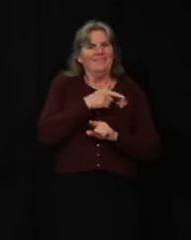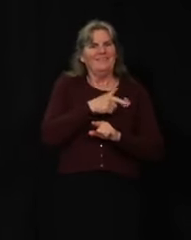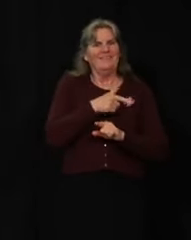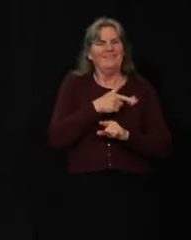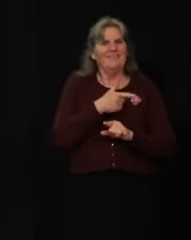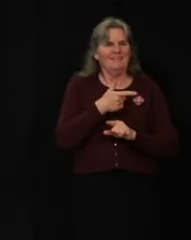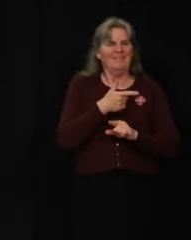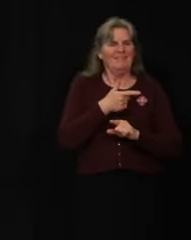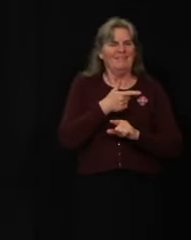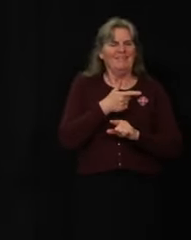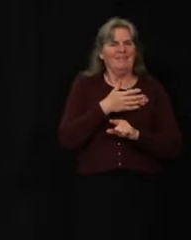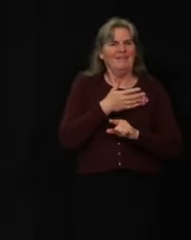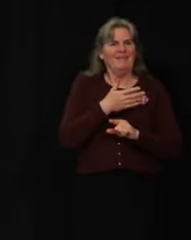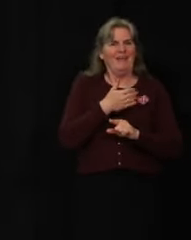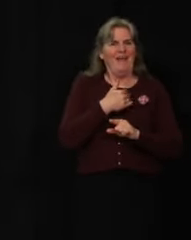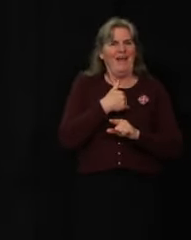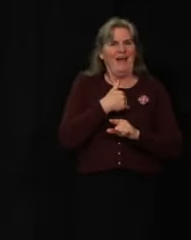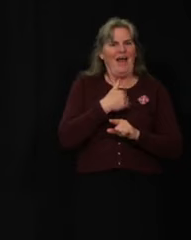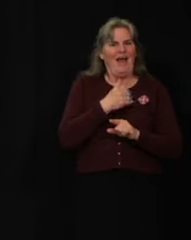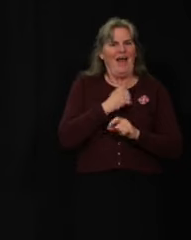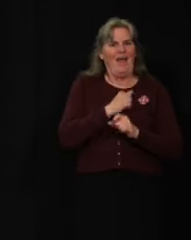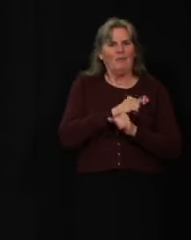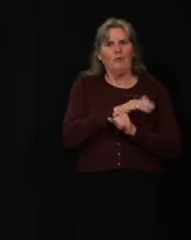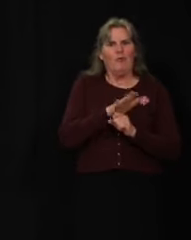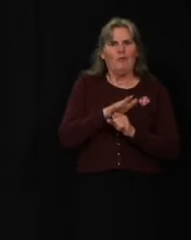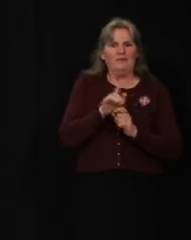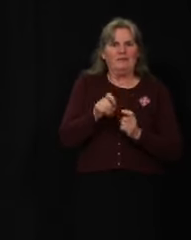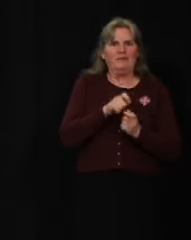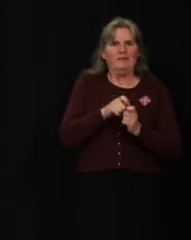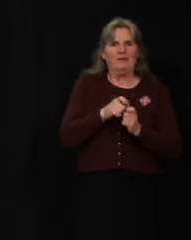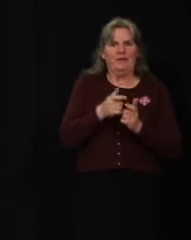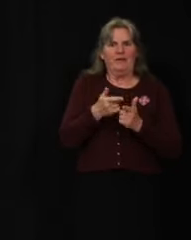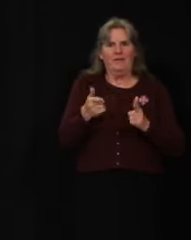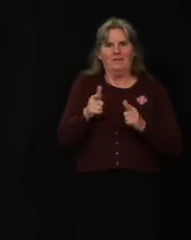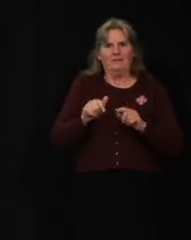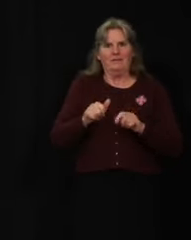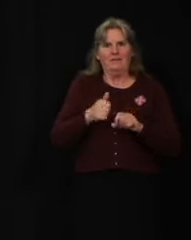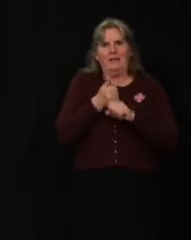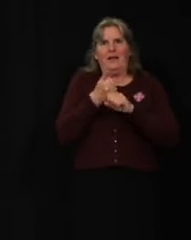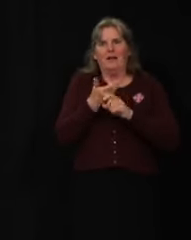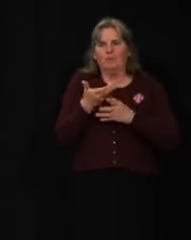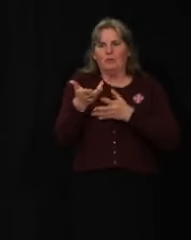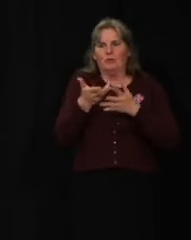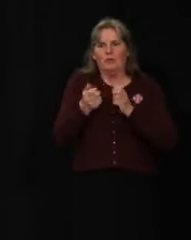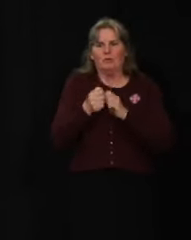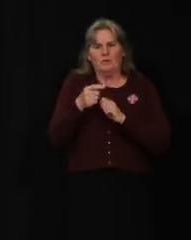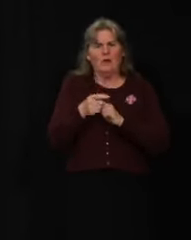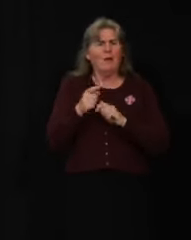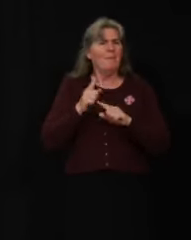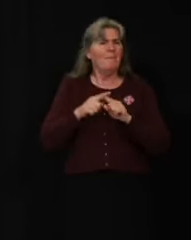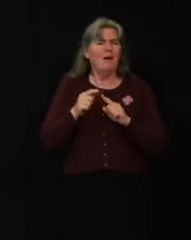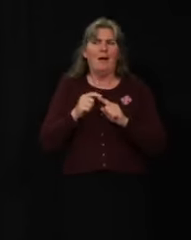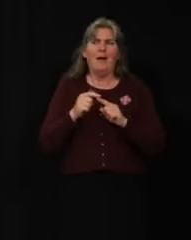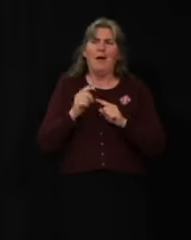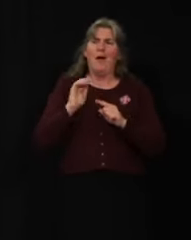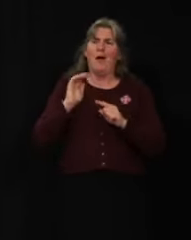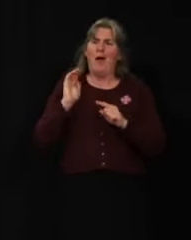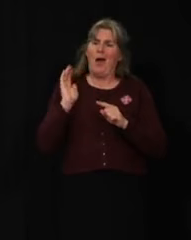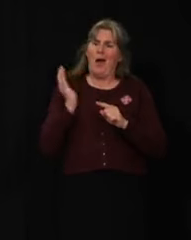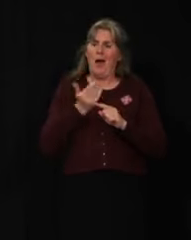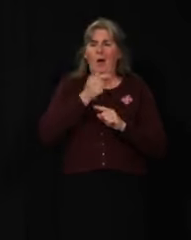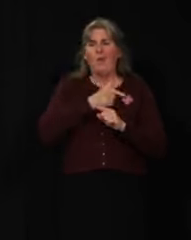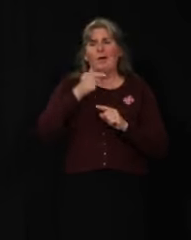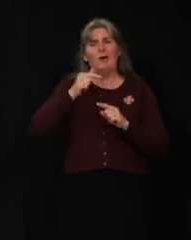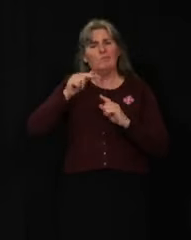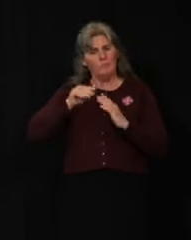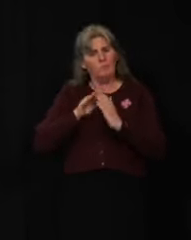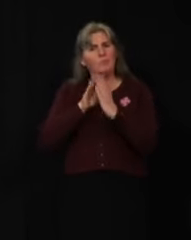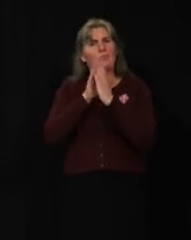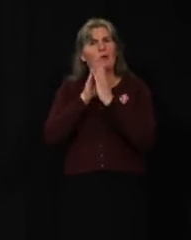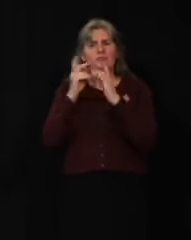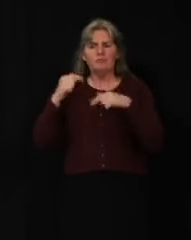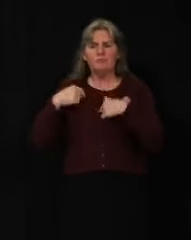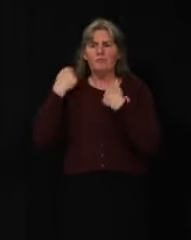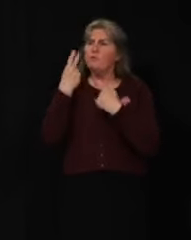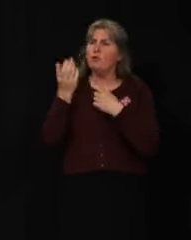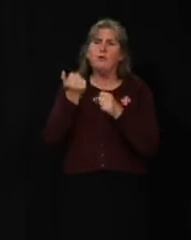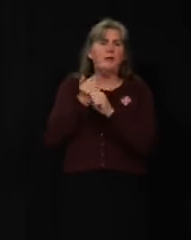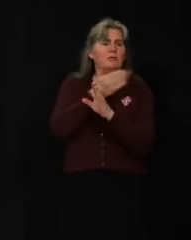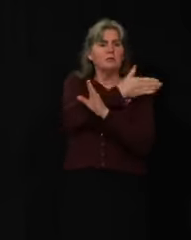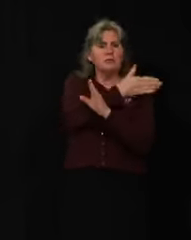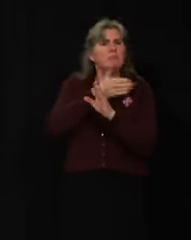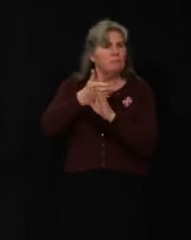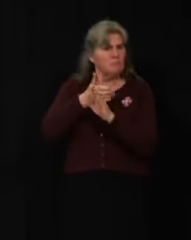L'Aurore boréale.